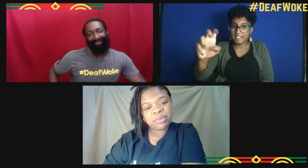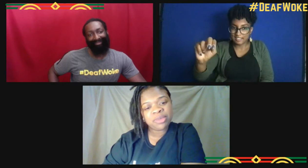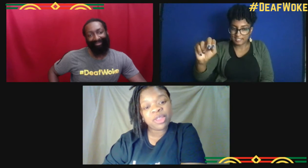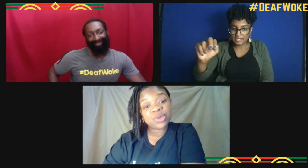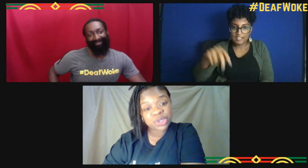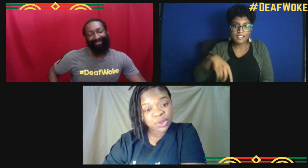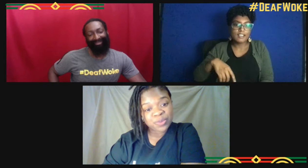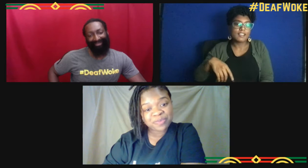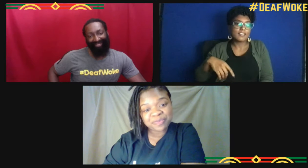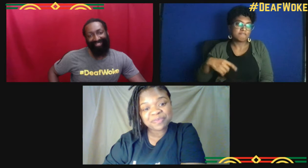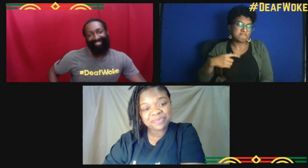from those two.